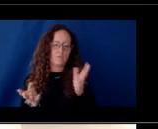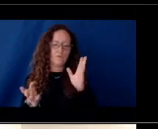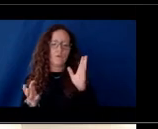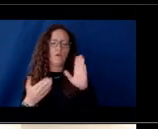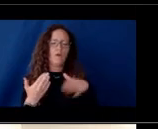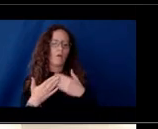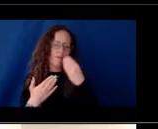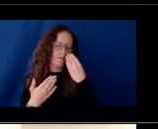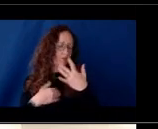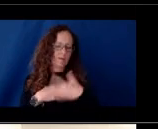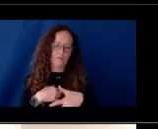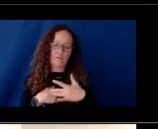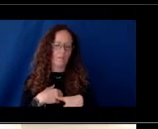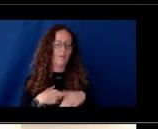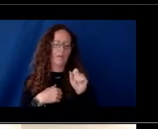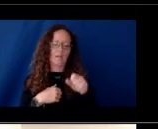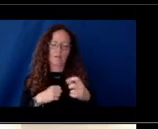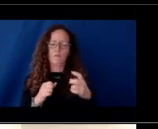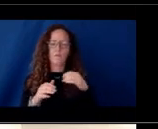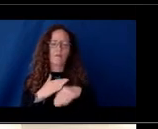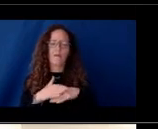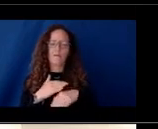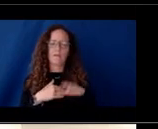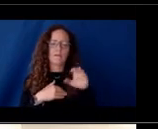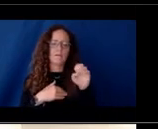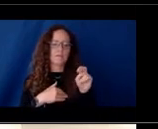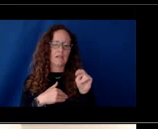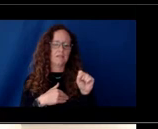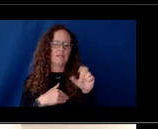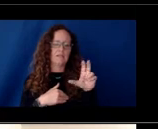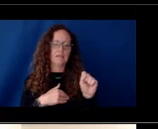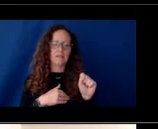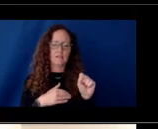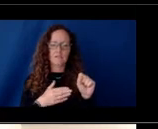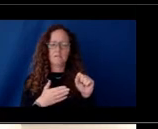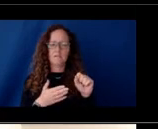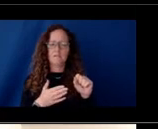in terms of census tract level, I don't think we did the modeling at the census tract level, I